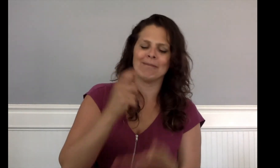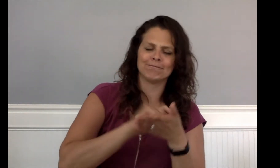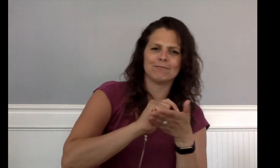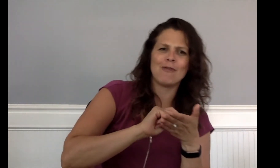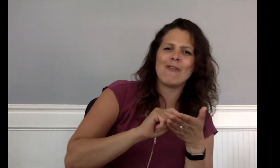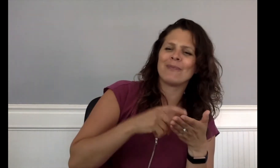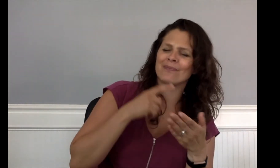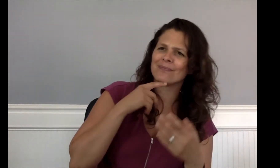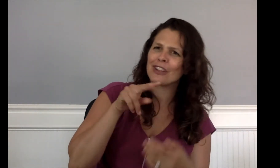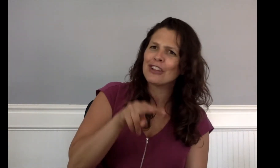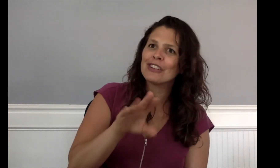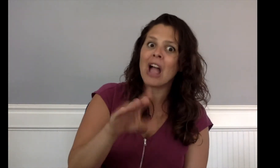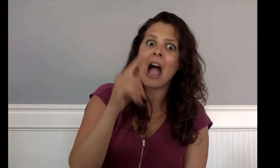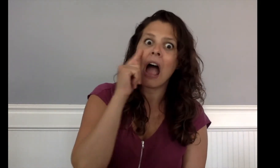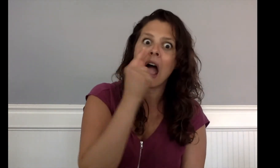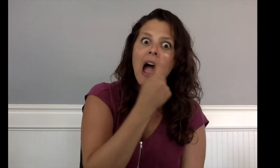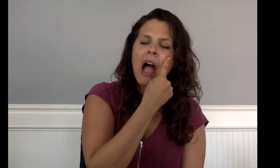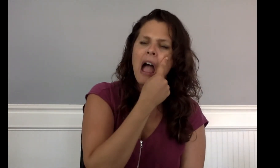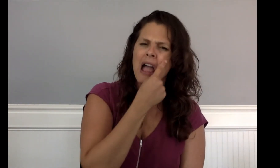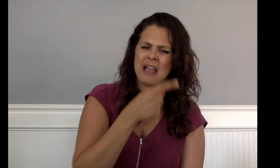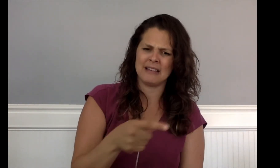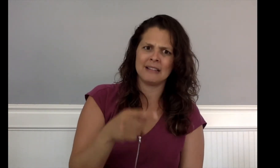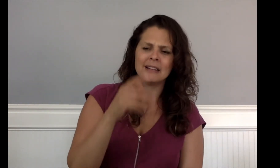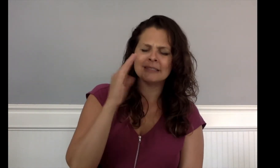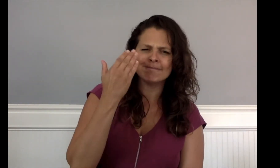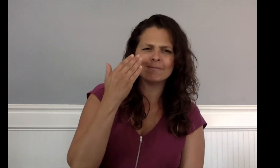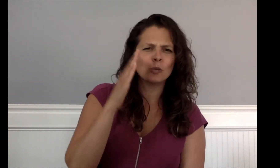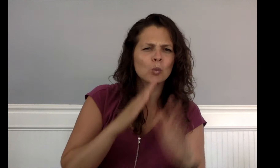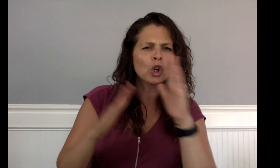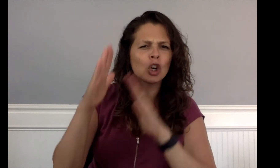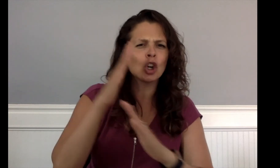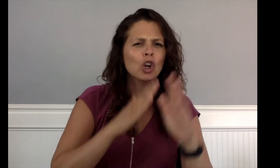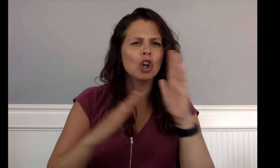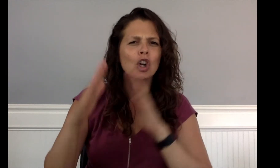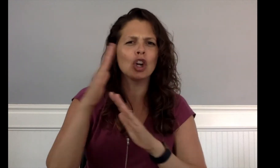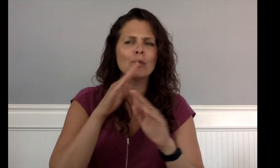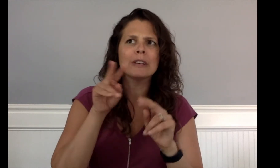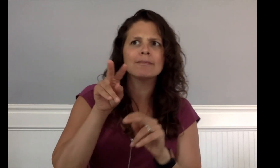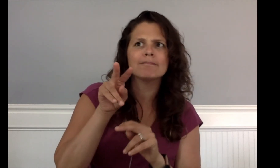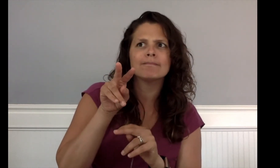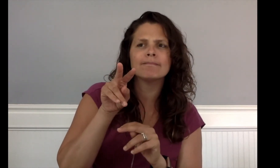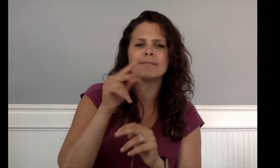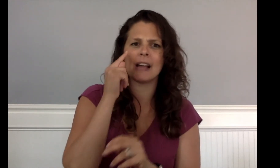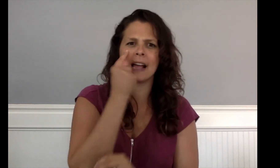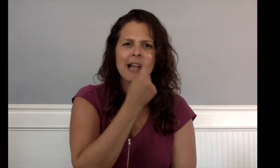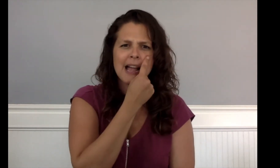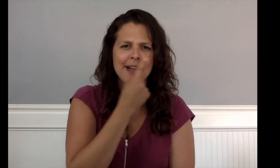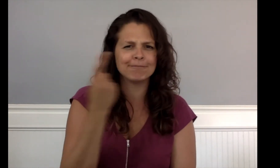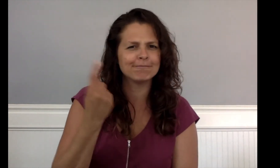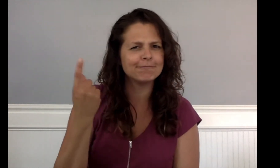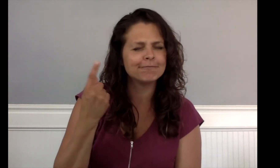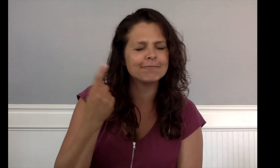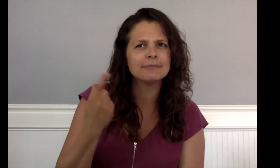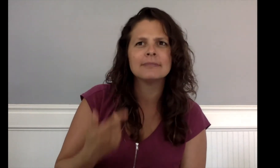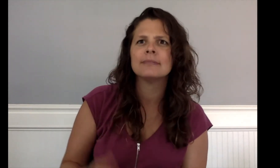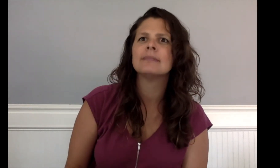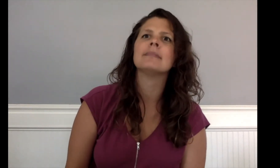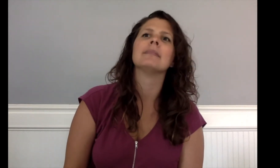"Look at her eyes," Charlie wrote. "She looks worried."